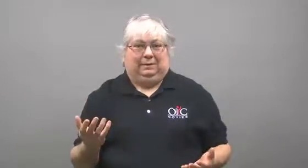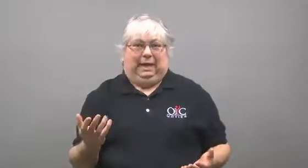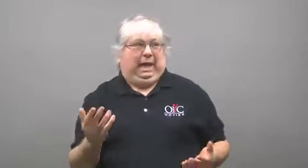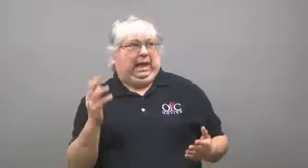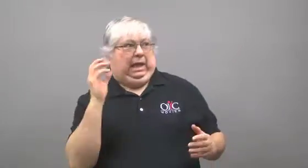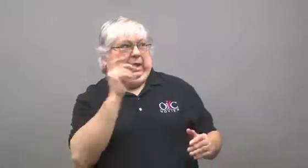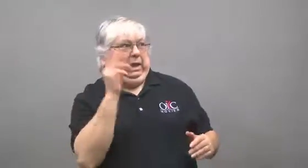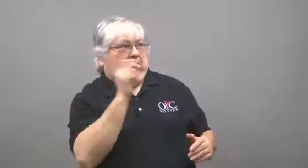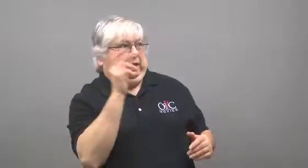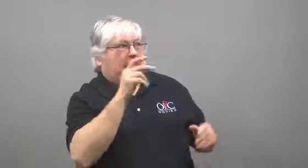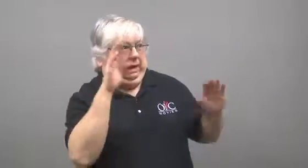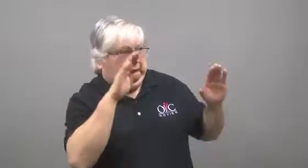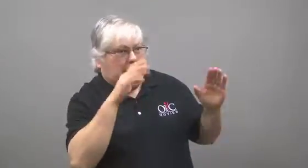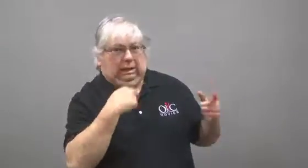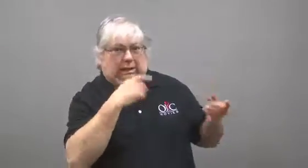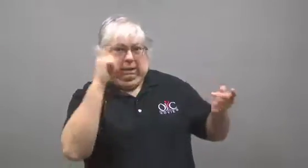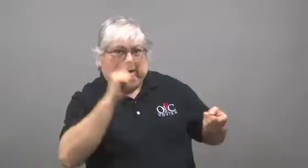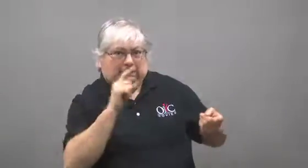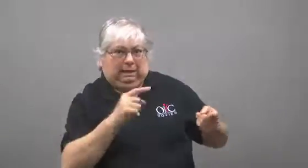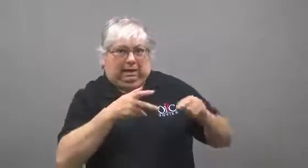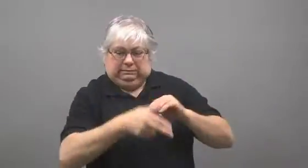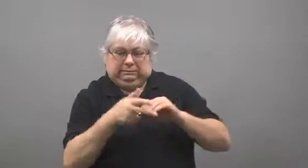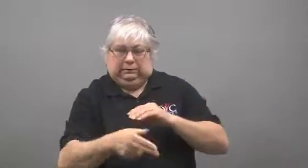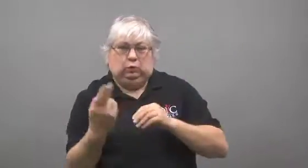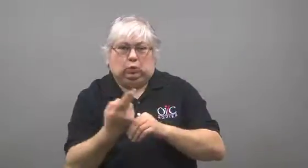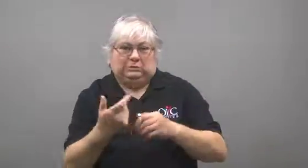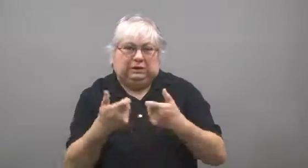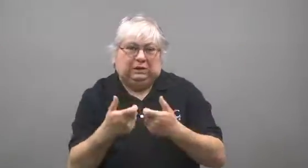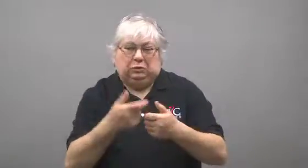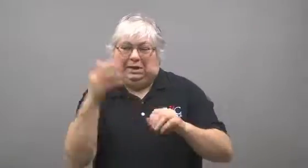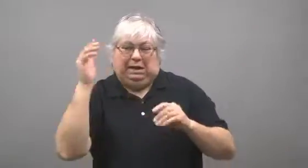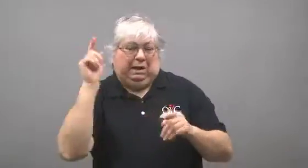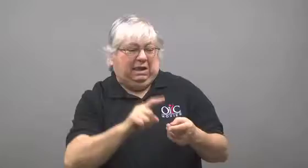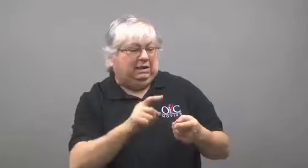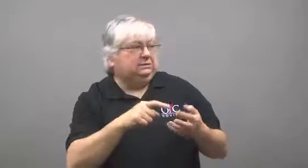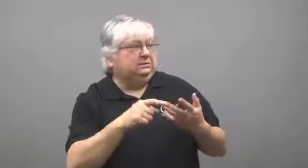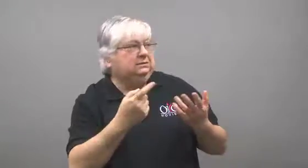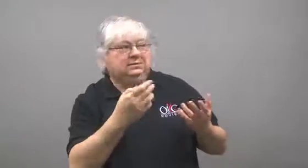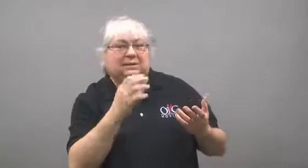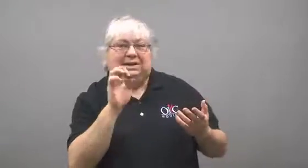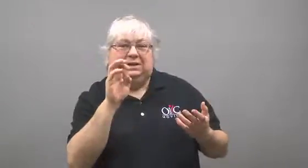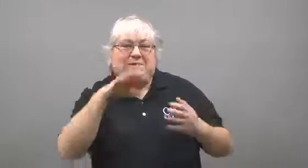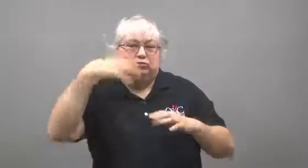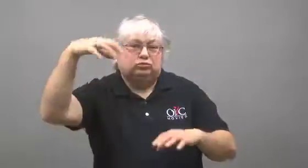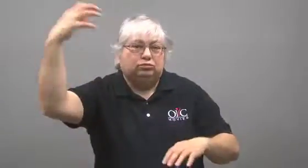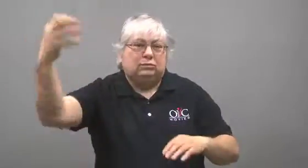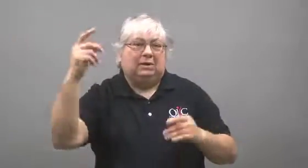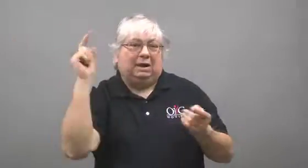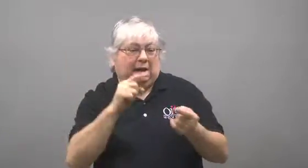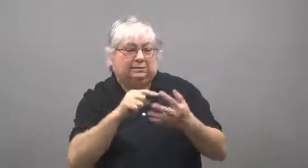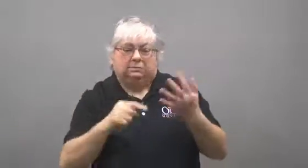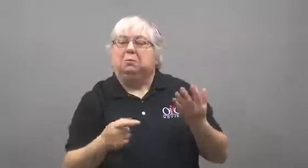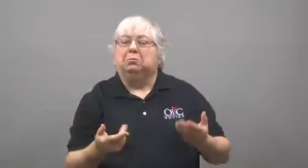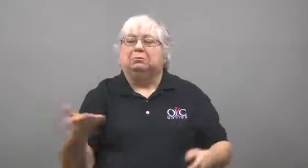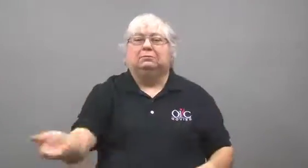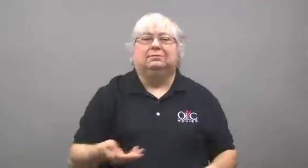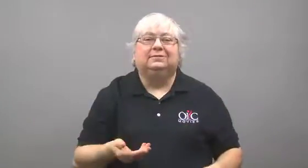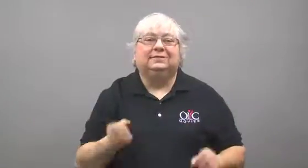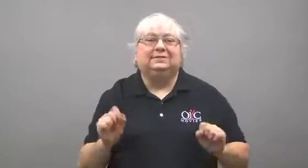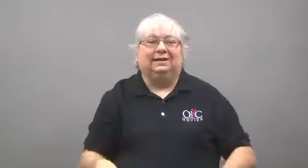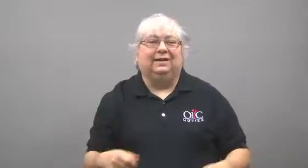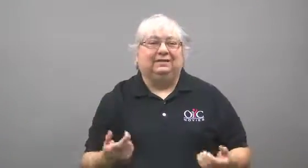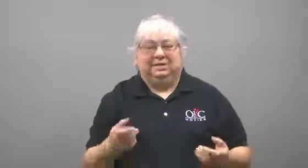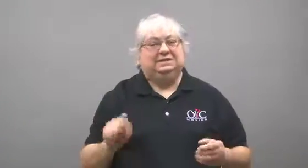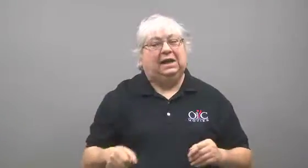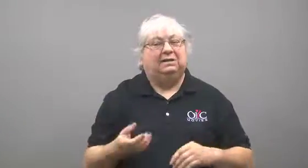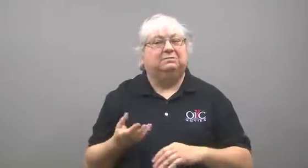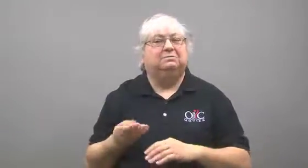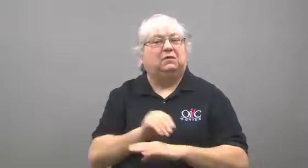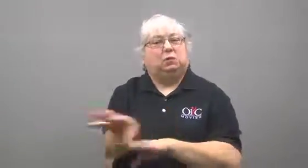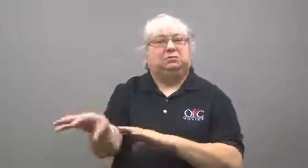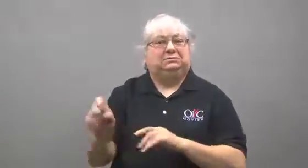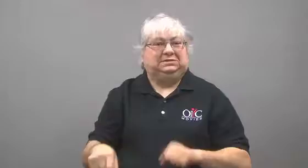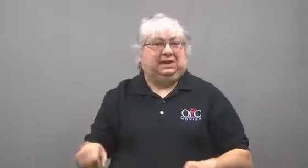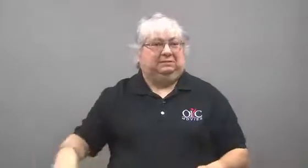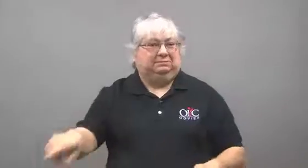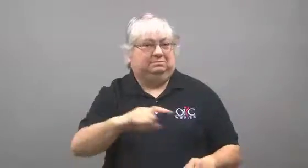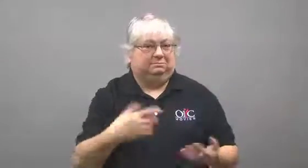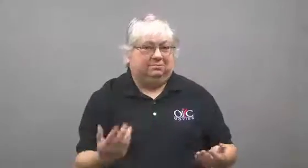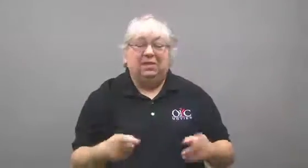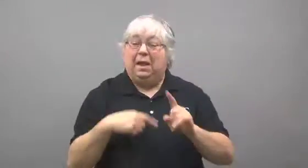Getting contracts can motivate companies into reducing emissions and energy usage.